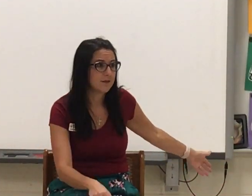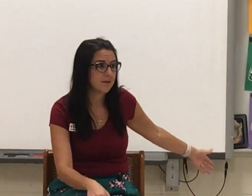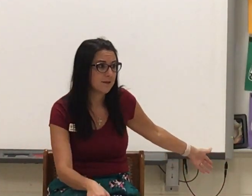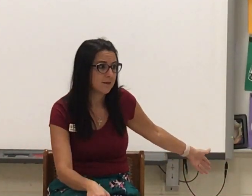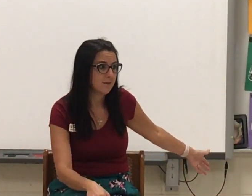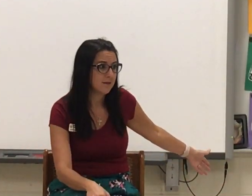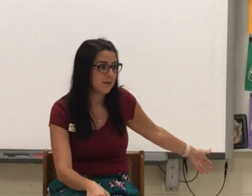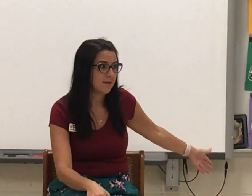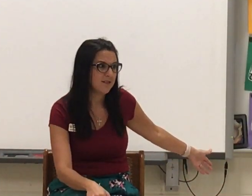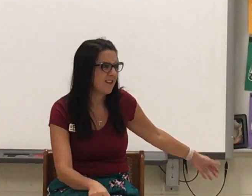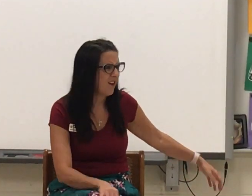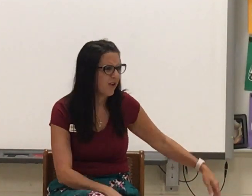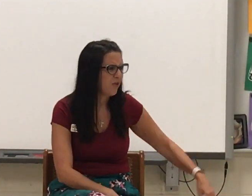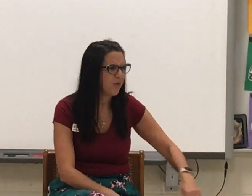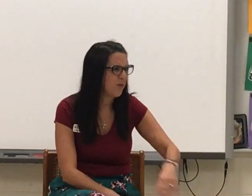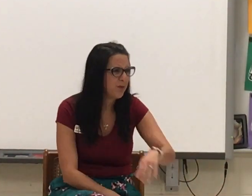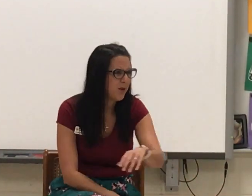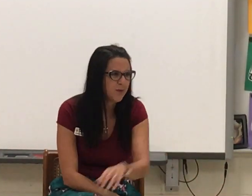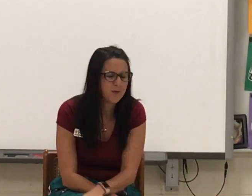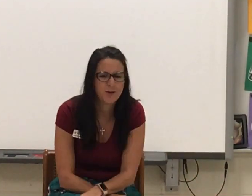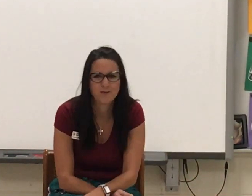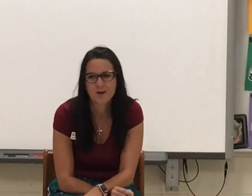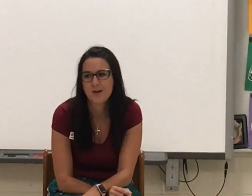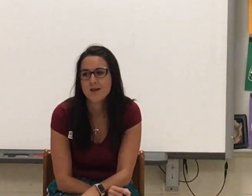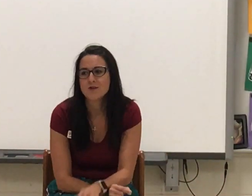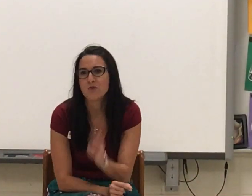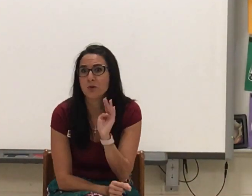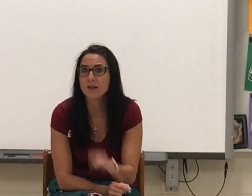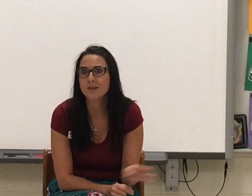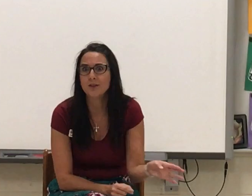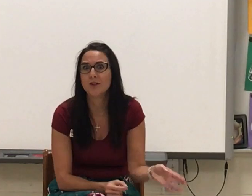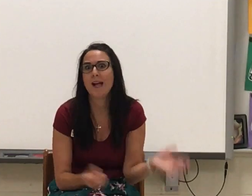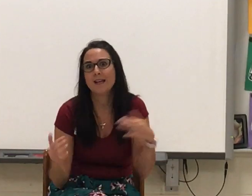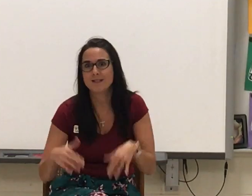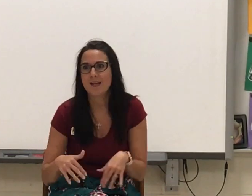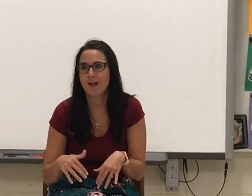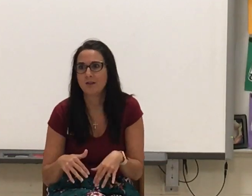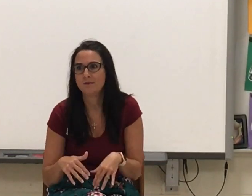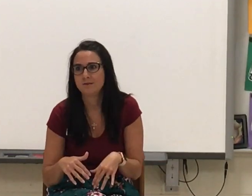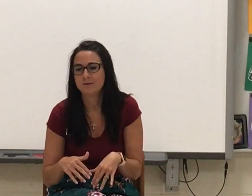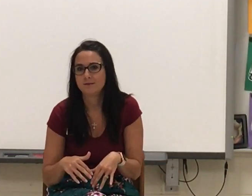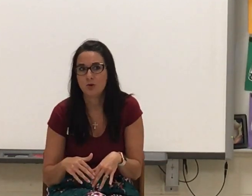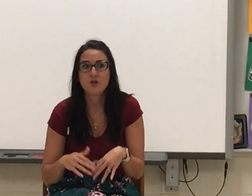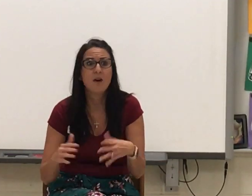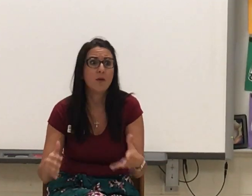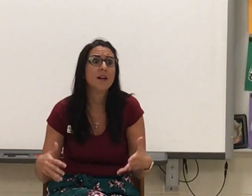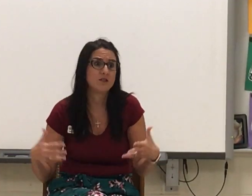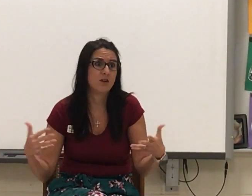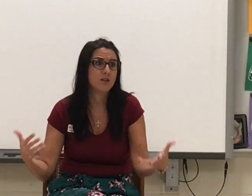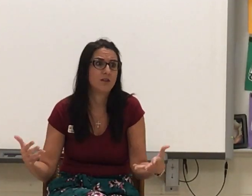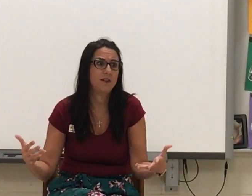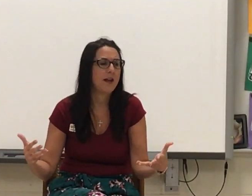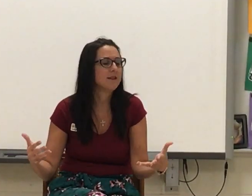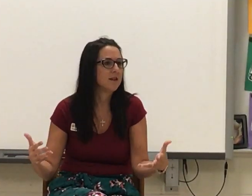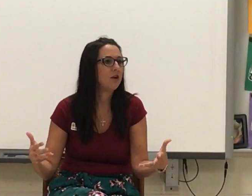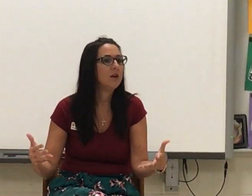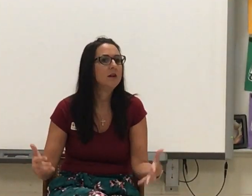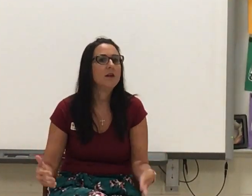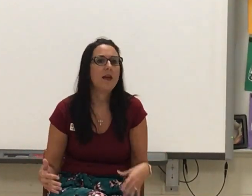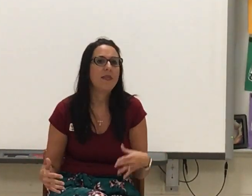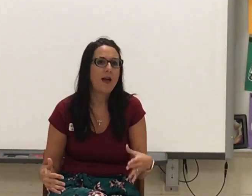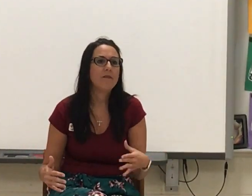No... So we're going to learn ASL... well you've already started learning ASL in that